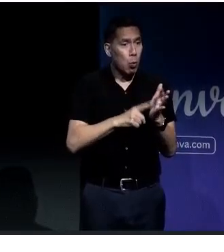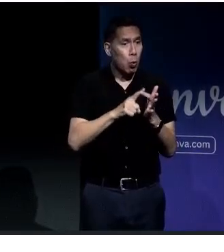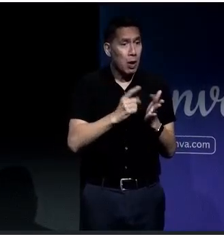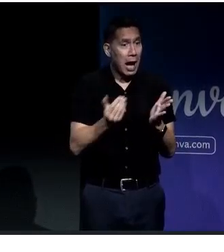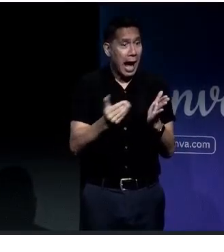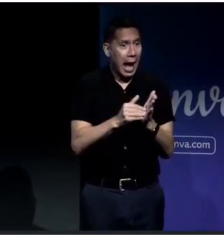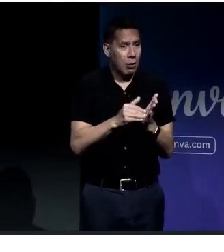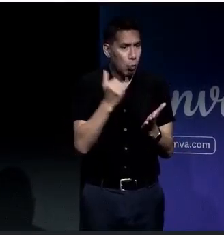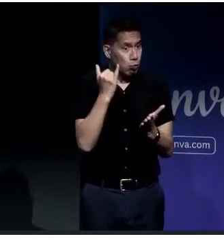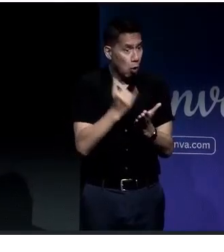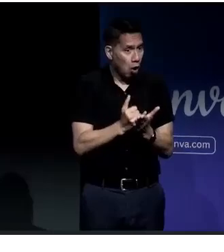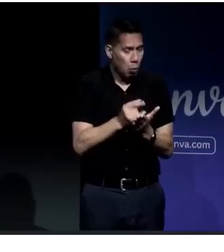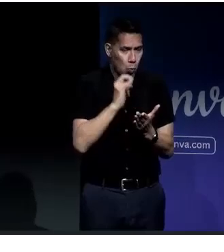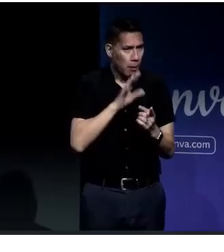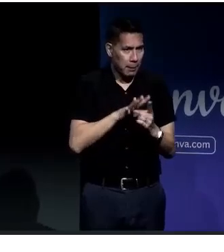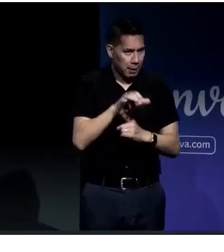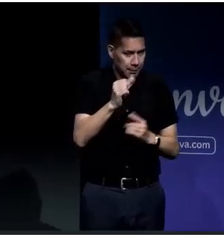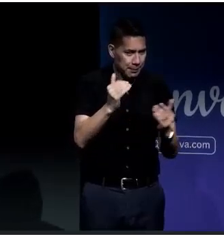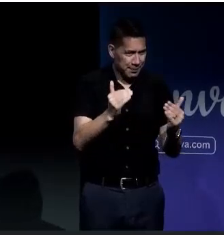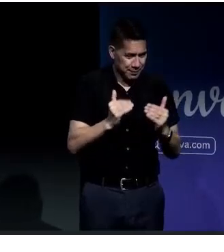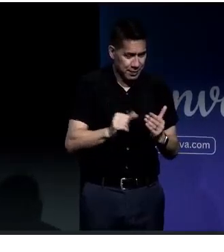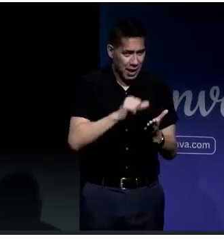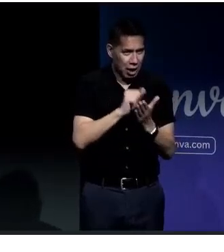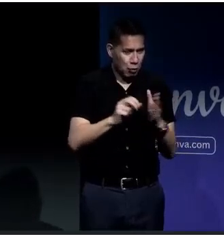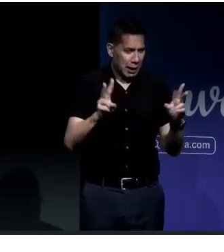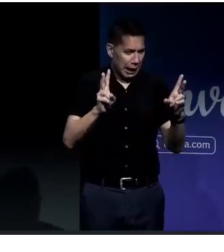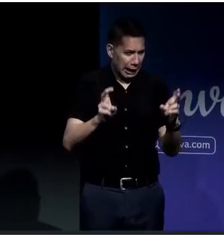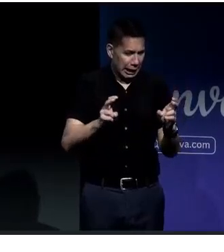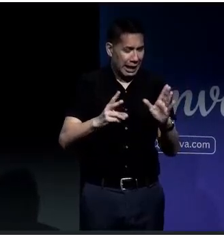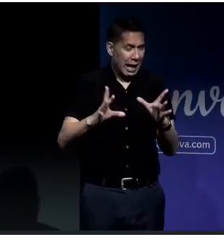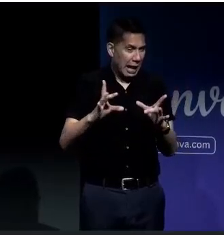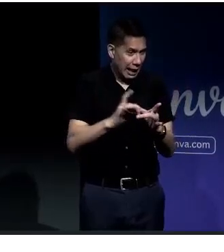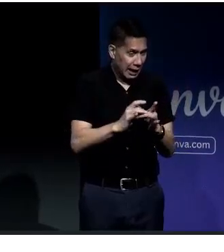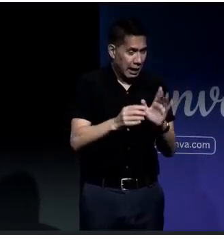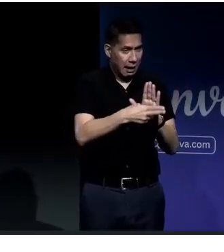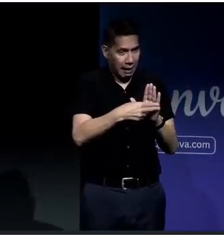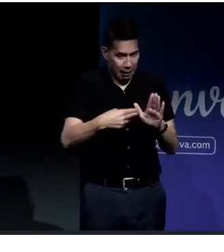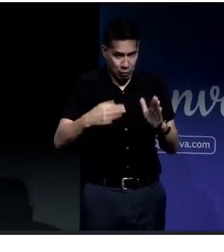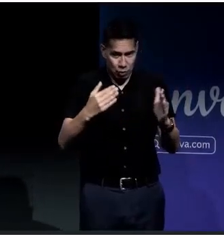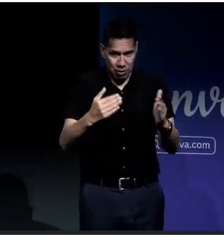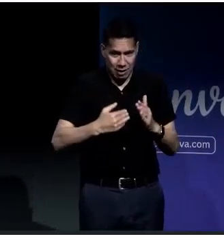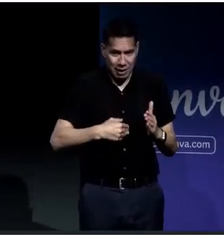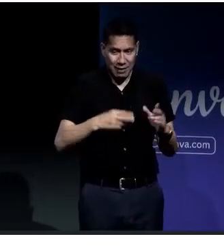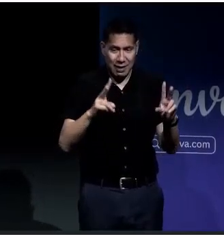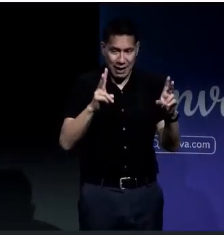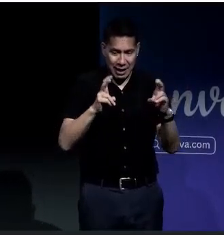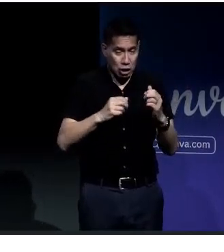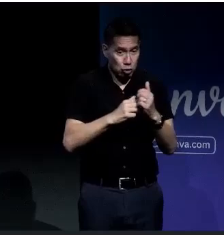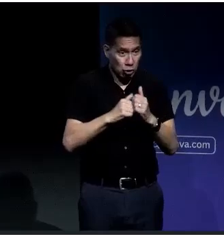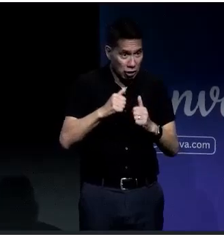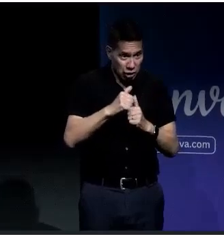Uh, accurate headings, links and labels, the heading structure in the context of the content, can't pick any of that up.